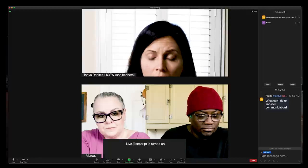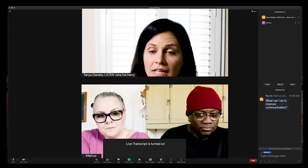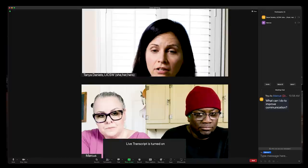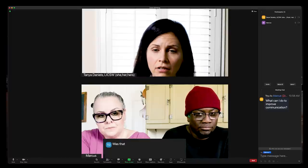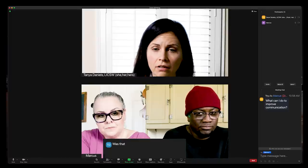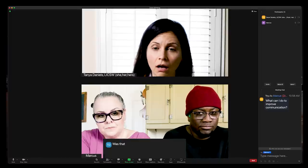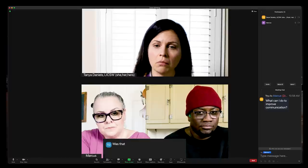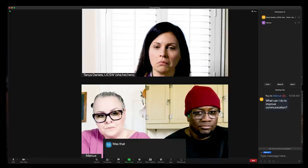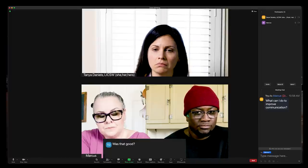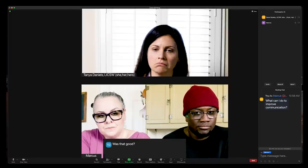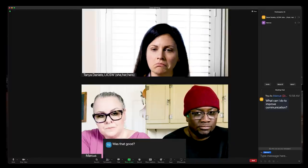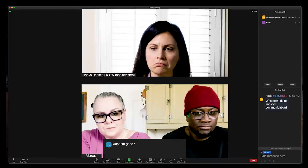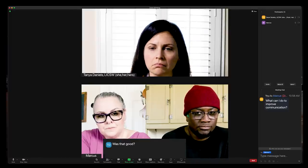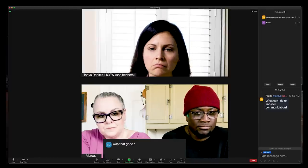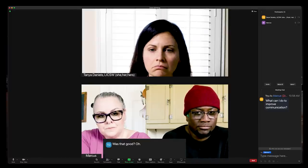Oh, is that good? Oh!